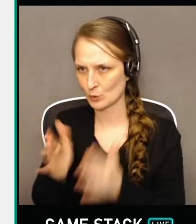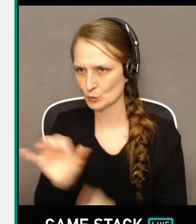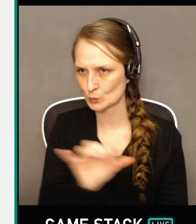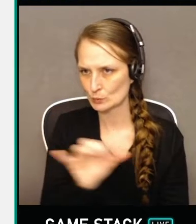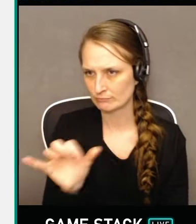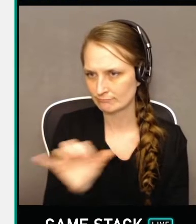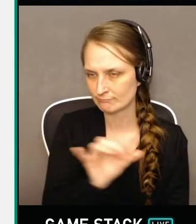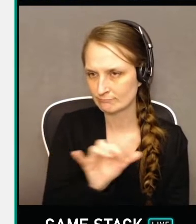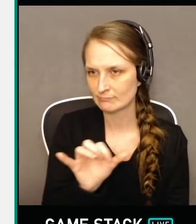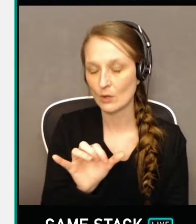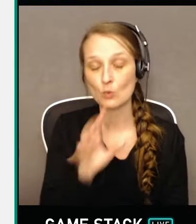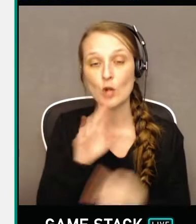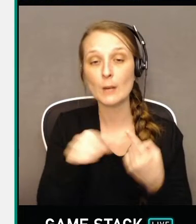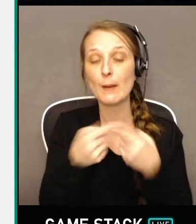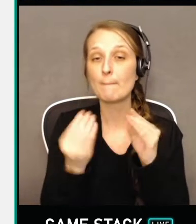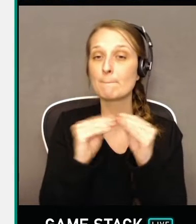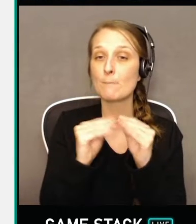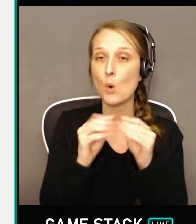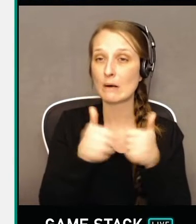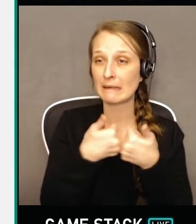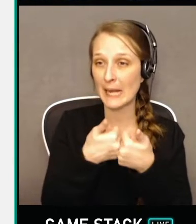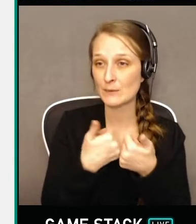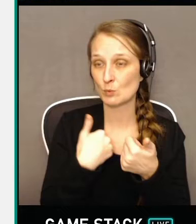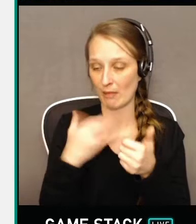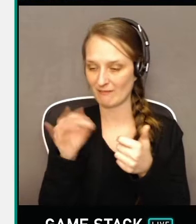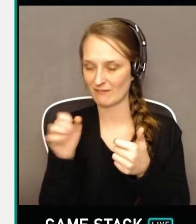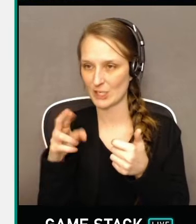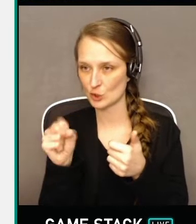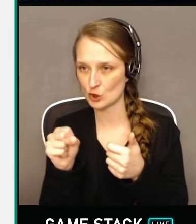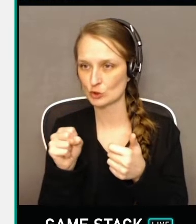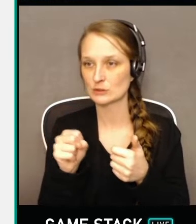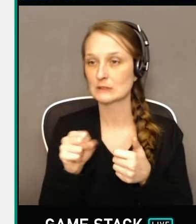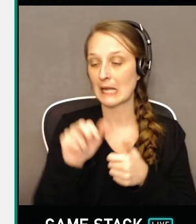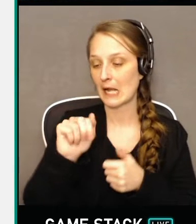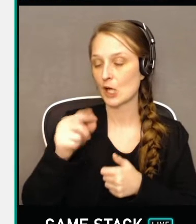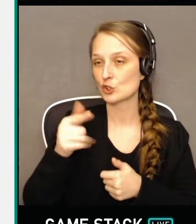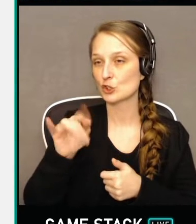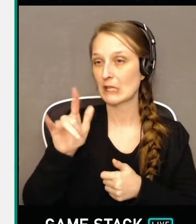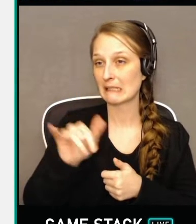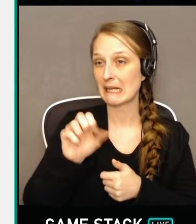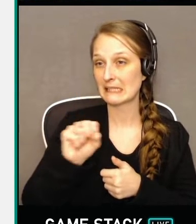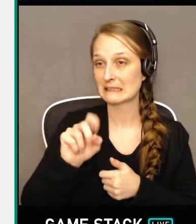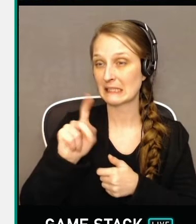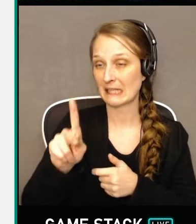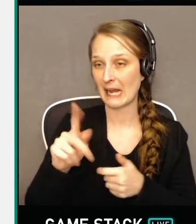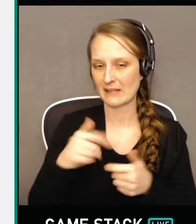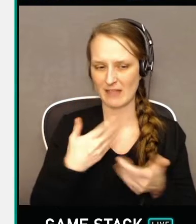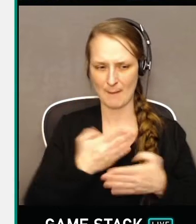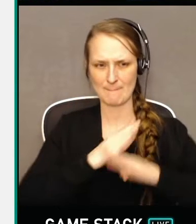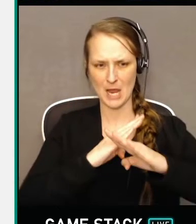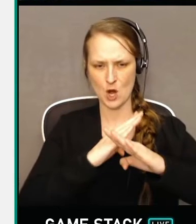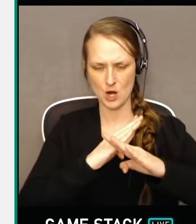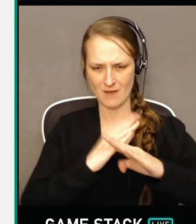We're talking more games with bleeding edge features. The Agility SDK removes a barrier for developers who want to use our latest features,